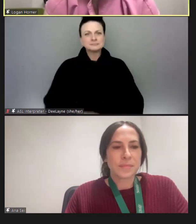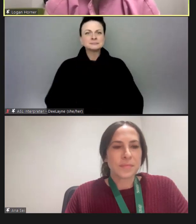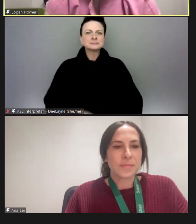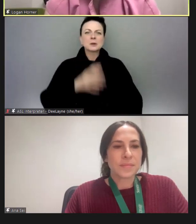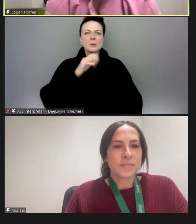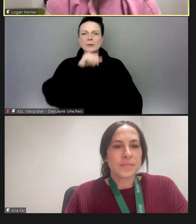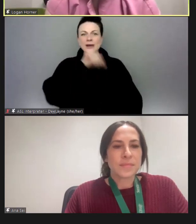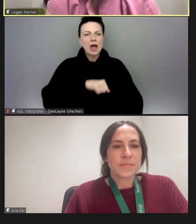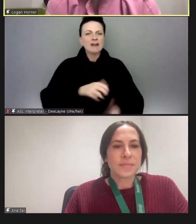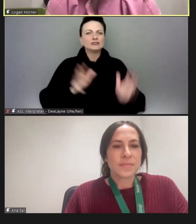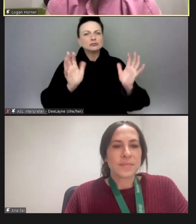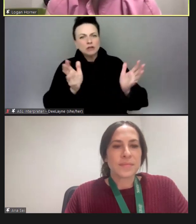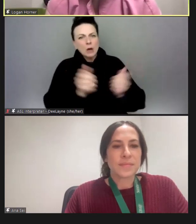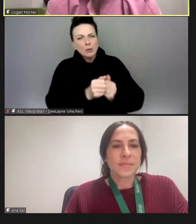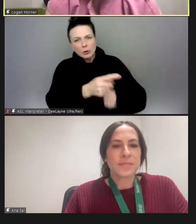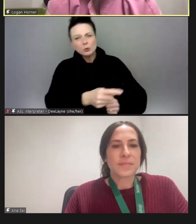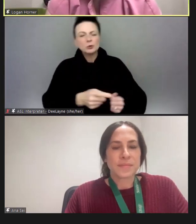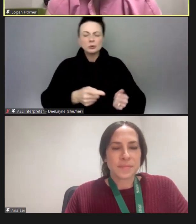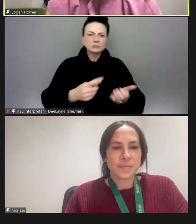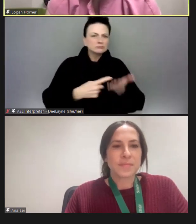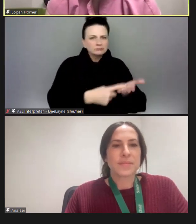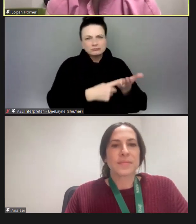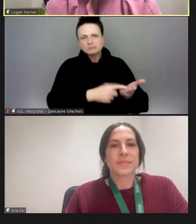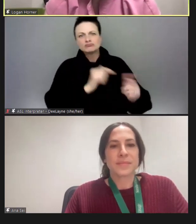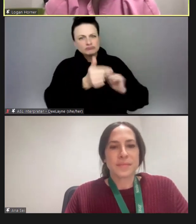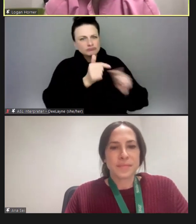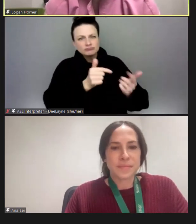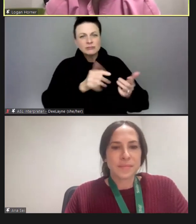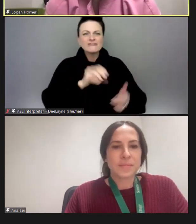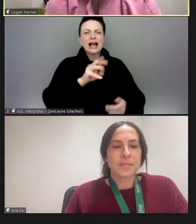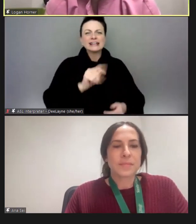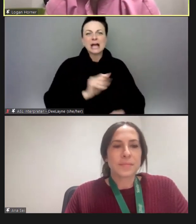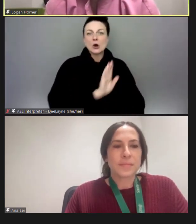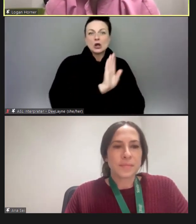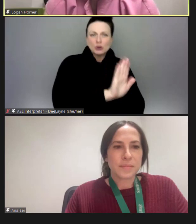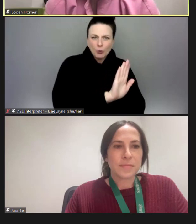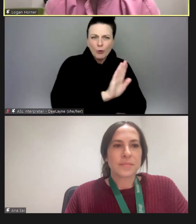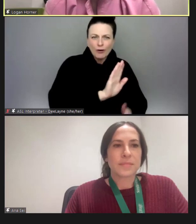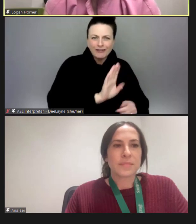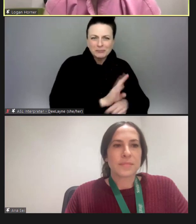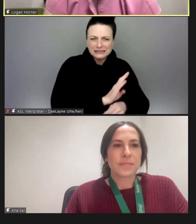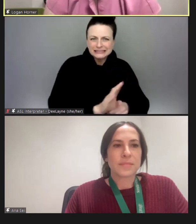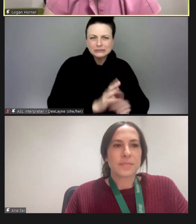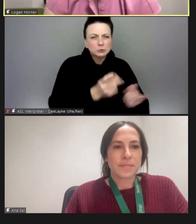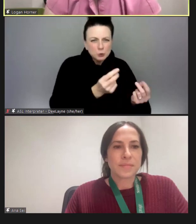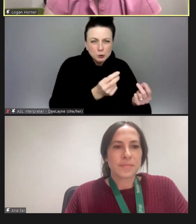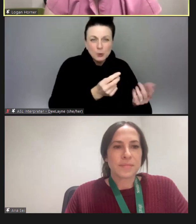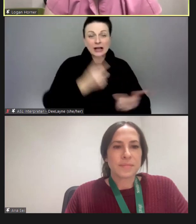find out what you're doing because I